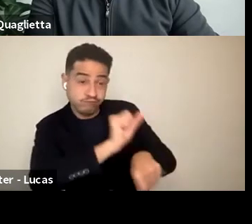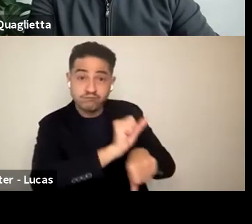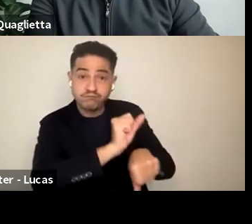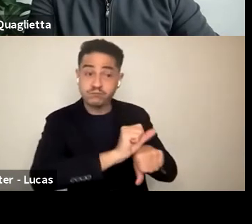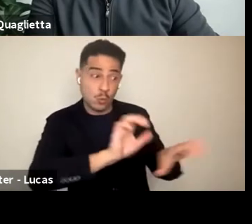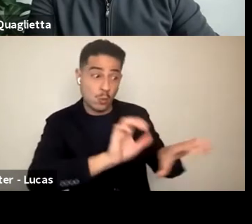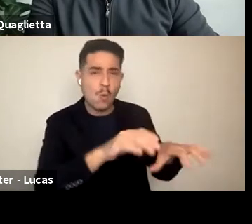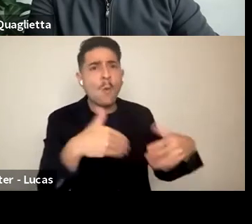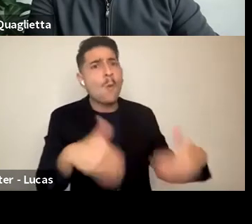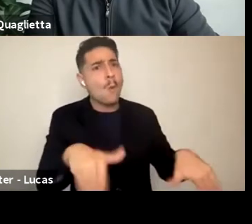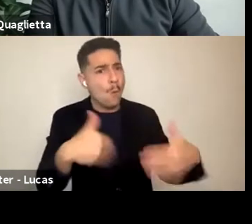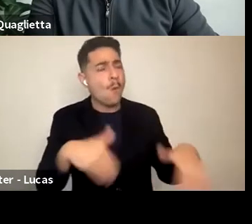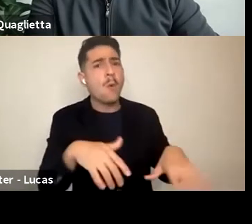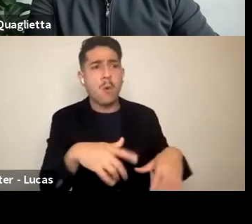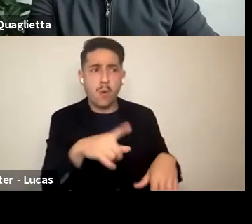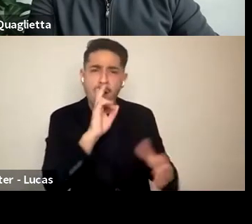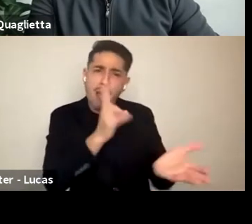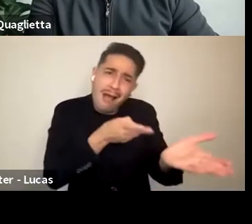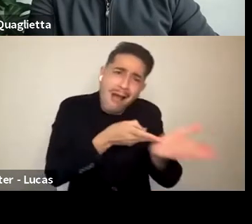really, genuinely, honestly for good.